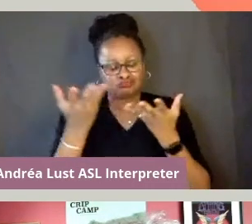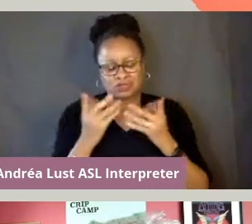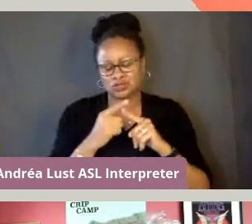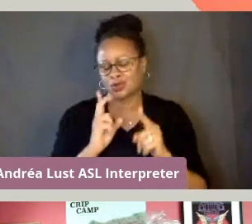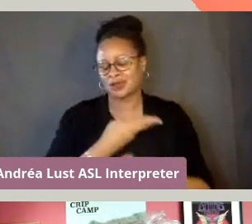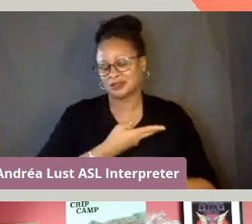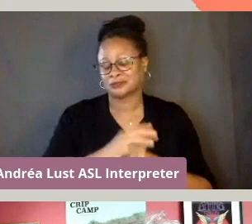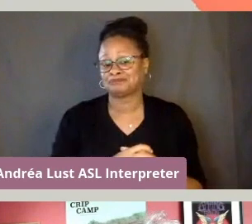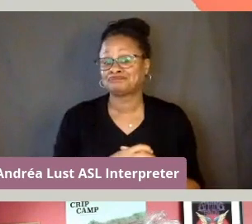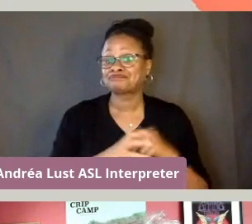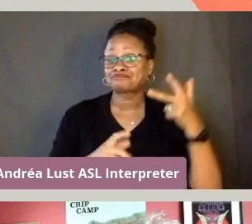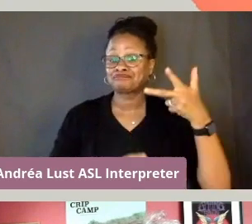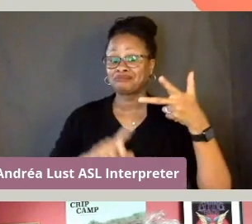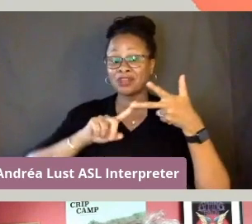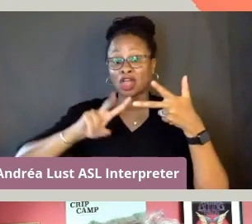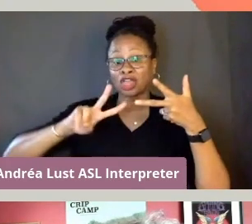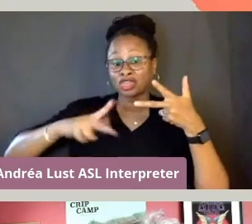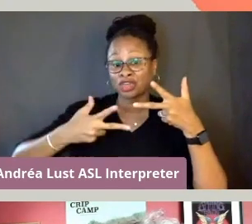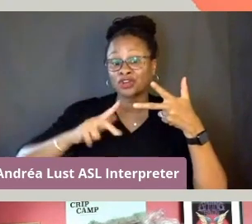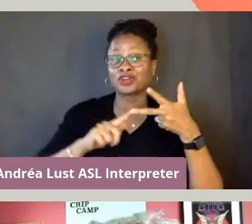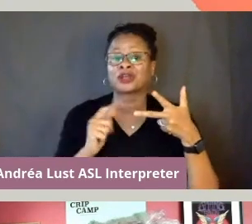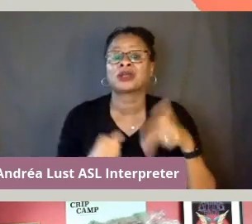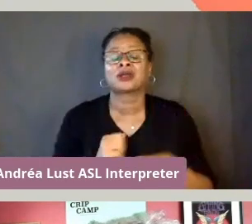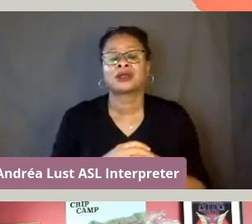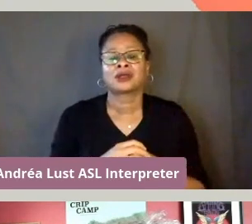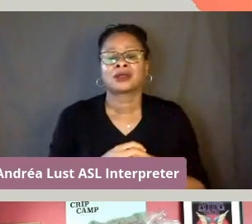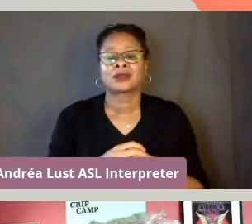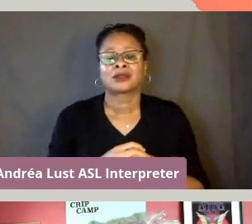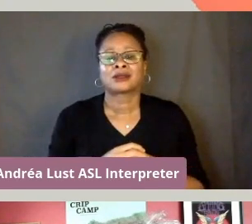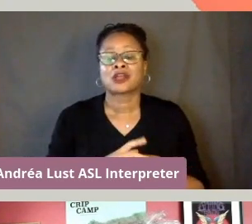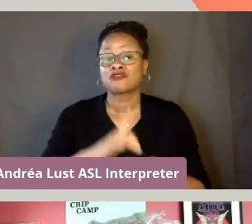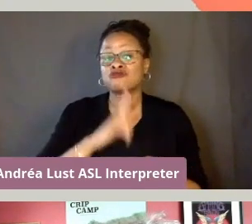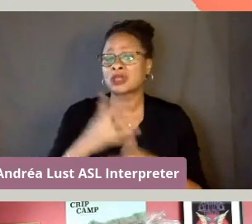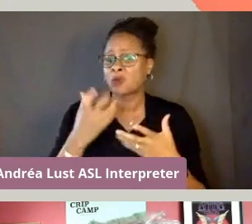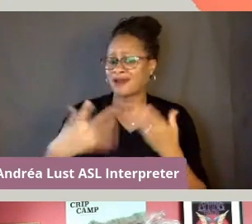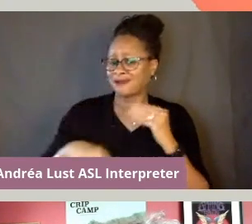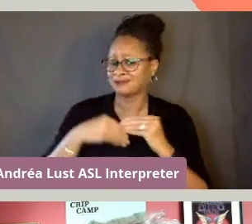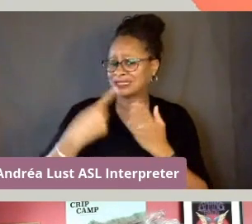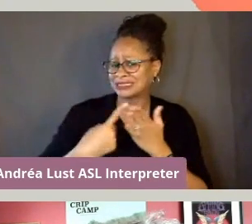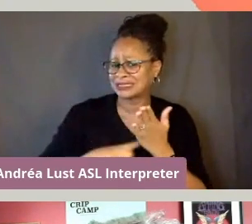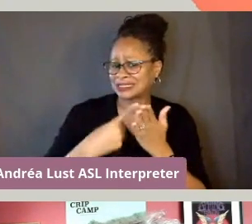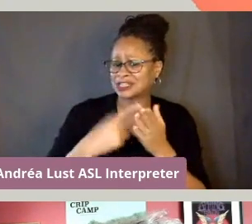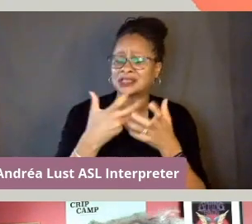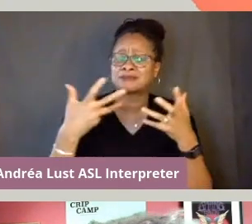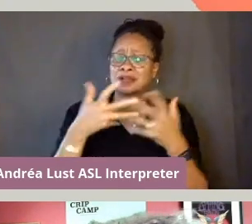And then third, we really want some discussion here and as much interactivity as we can.